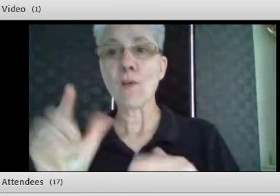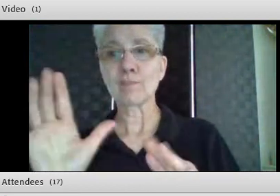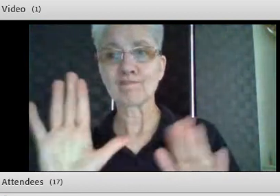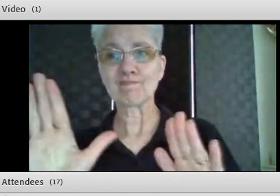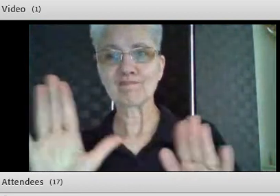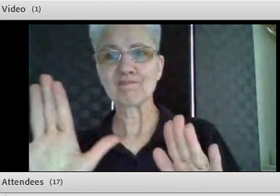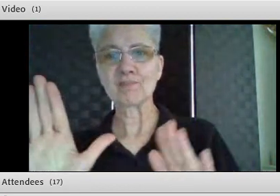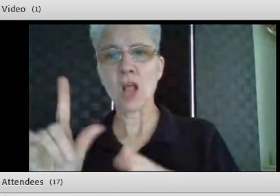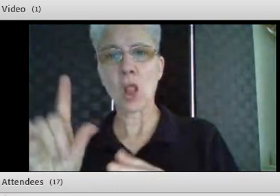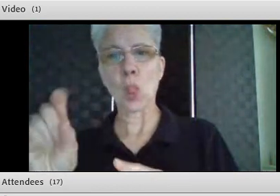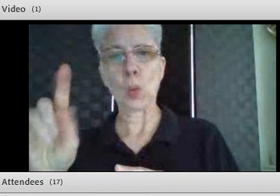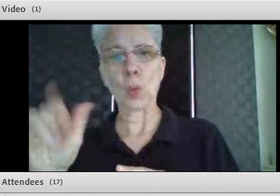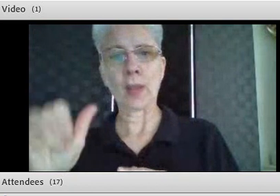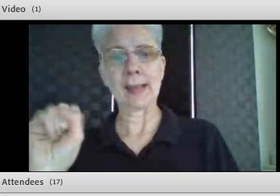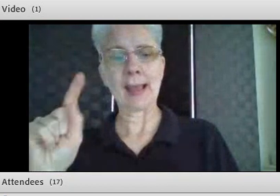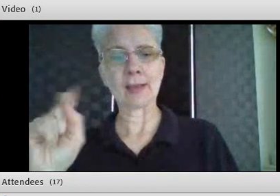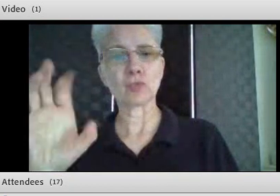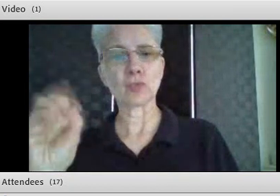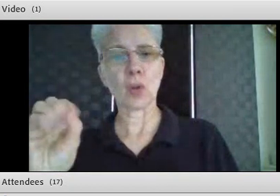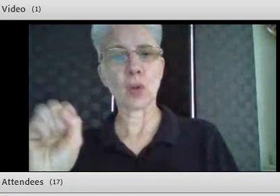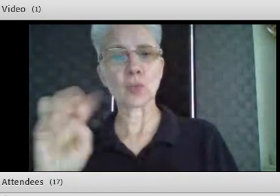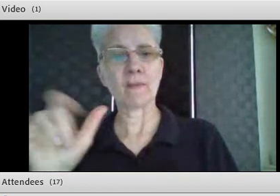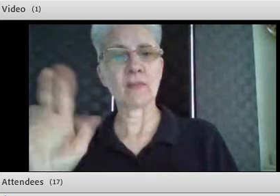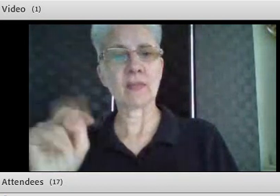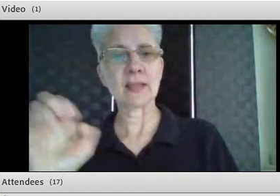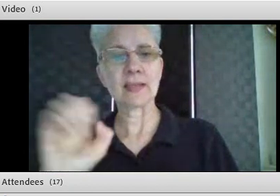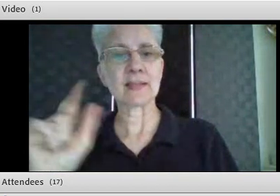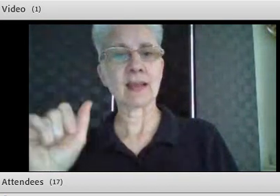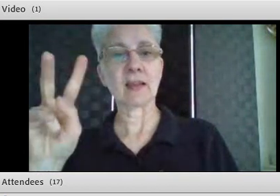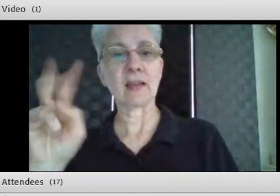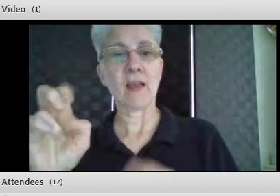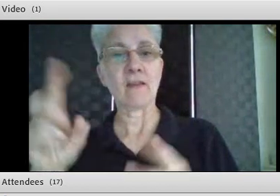I am Luly Castro, SWFLN's executive director,